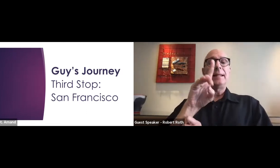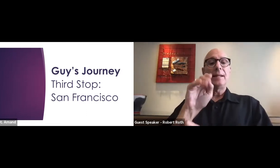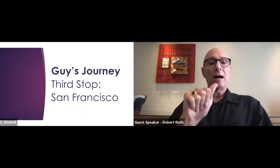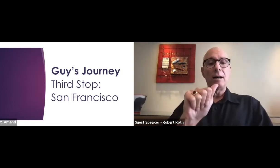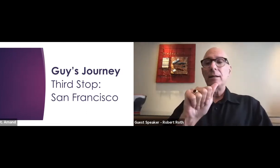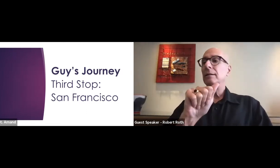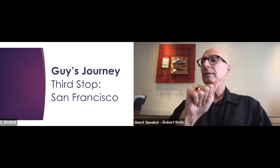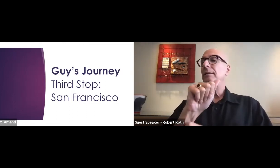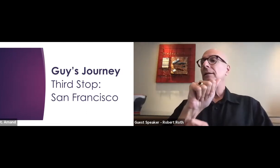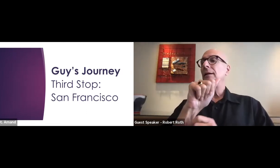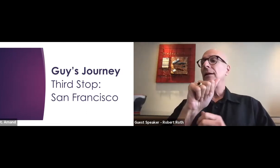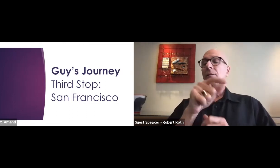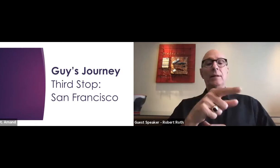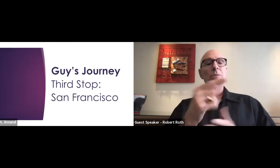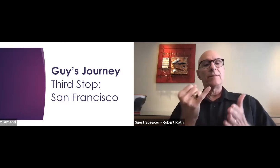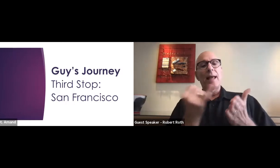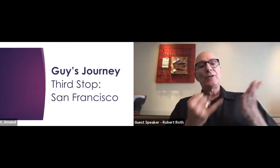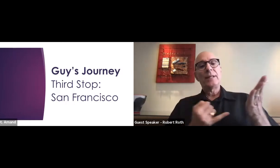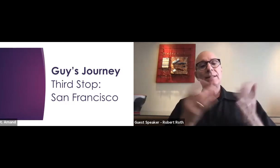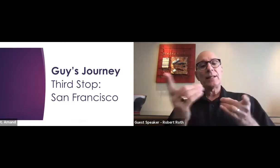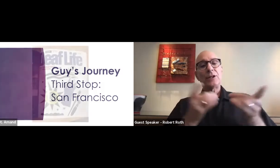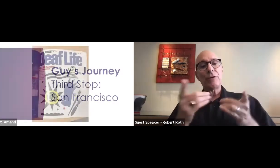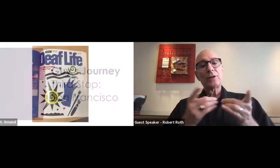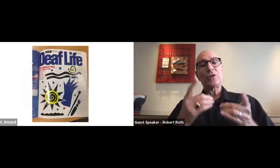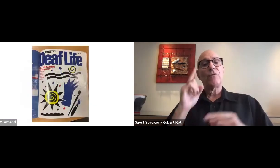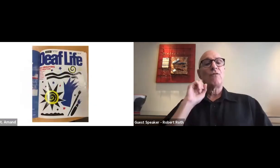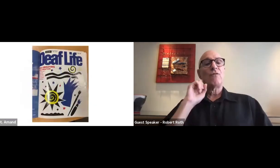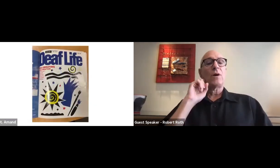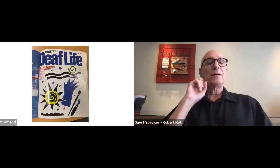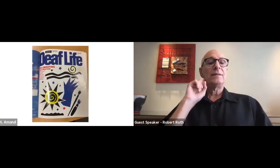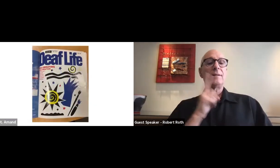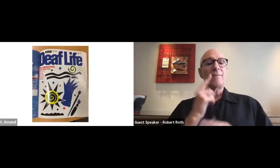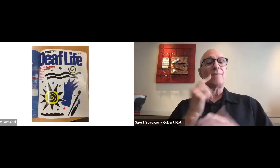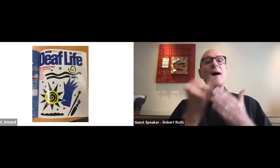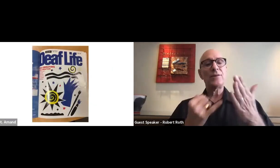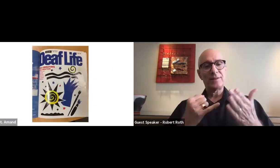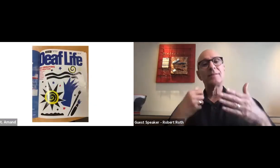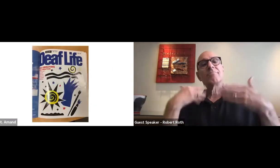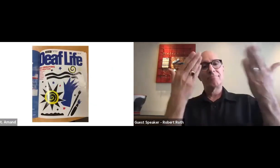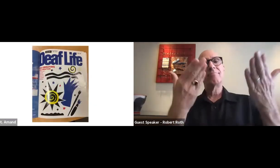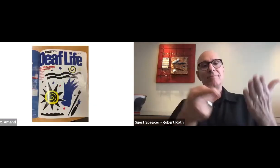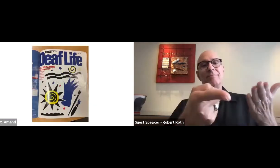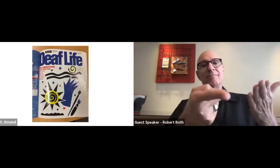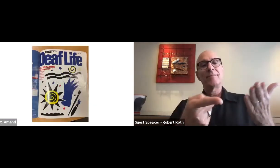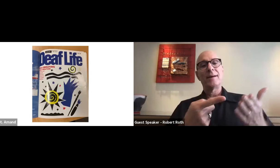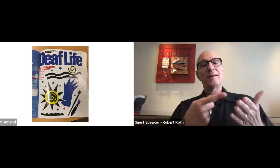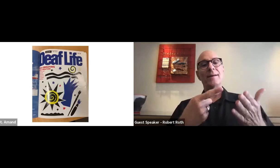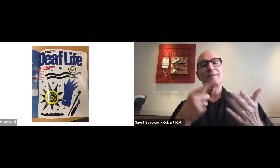and Deaf media. He was the artistic director,